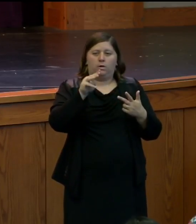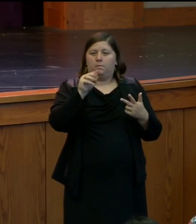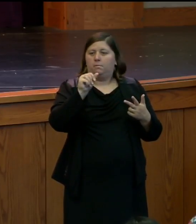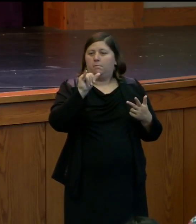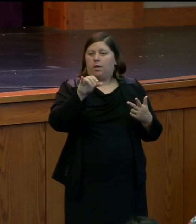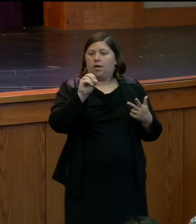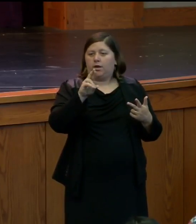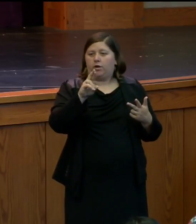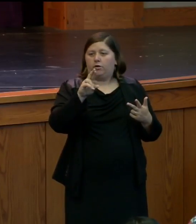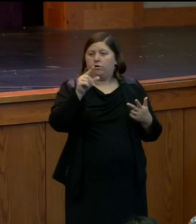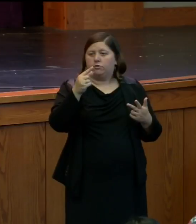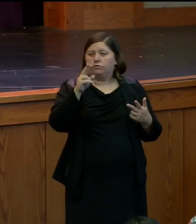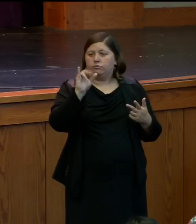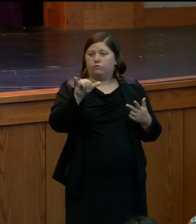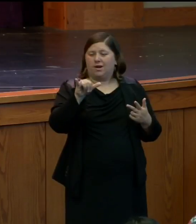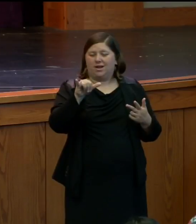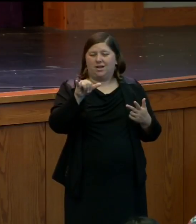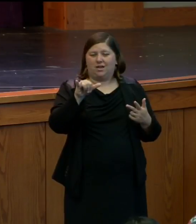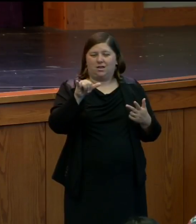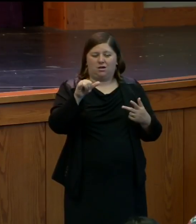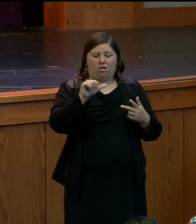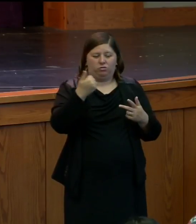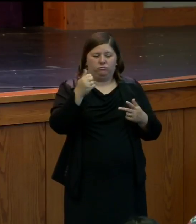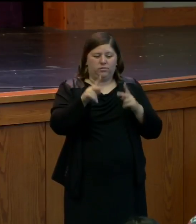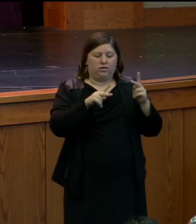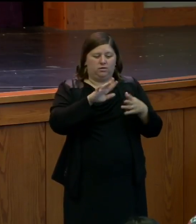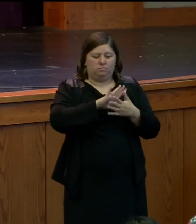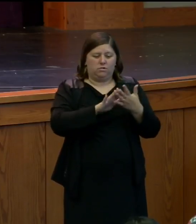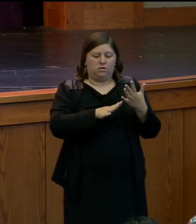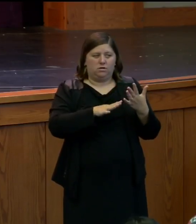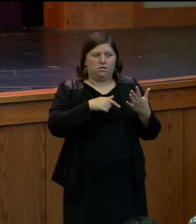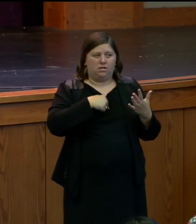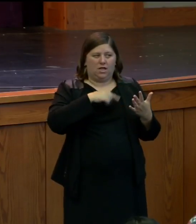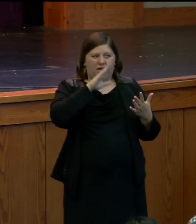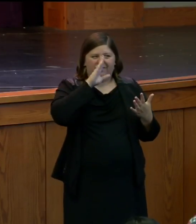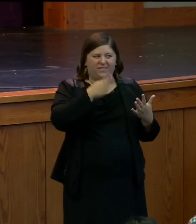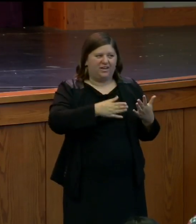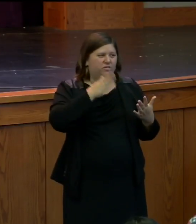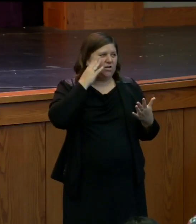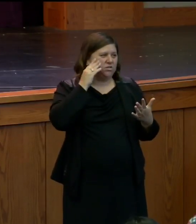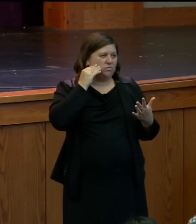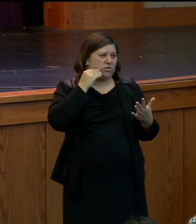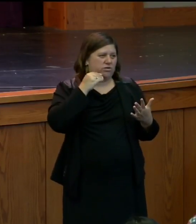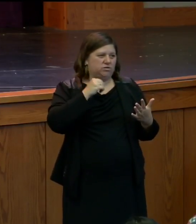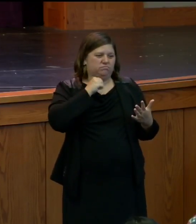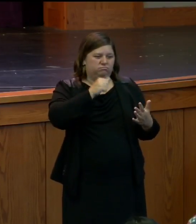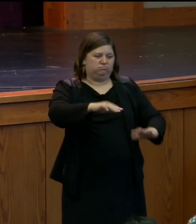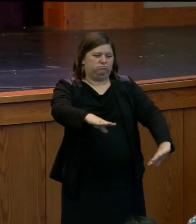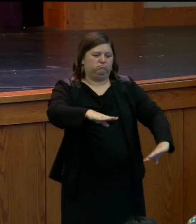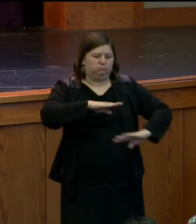I HAVE NEVER EXPERIENCED THE DISSATISFACTION OF GIVING US